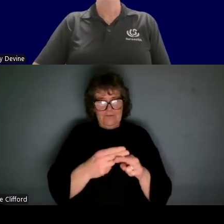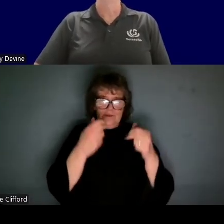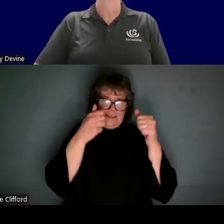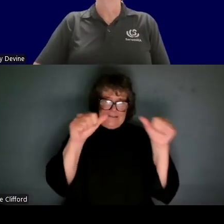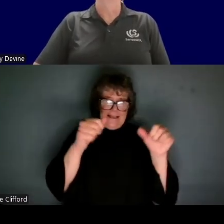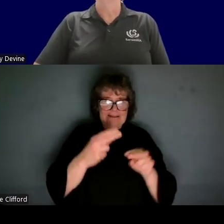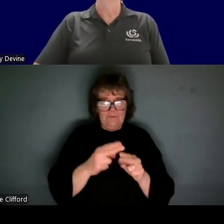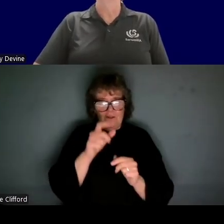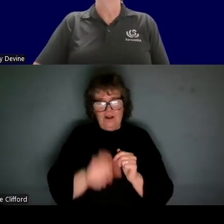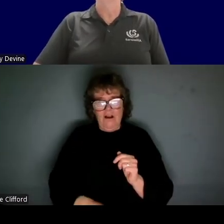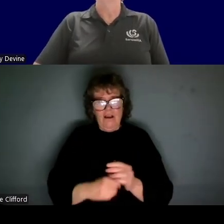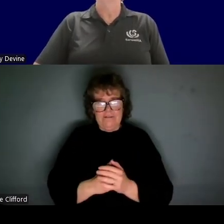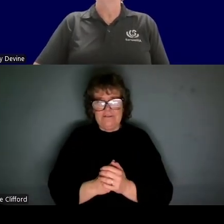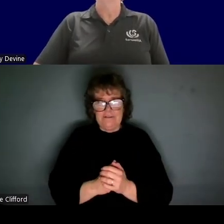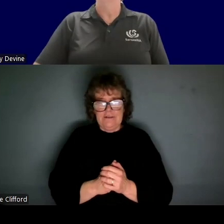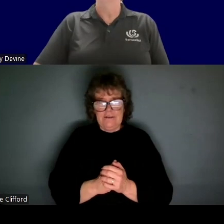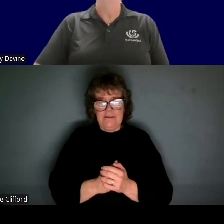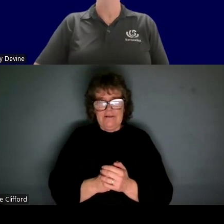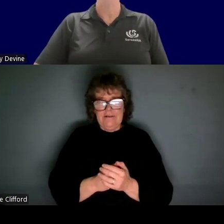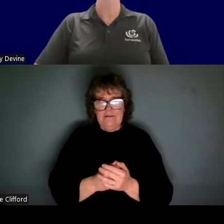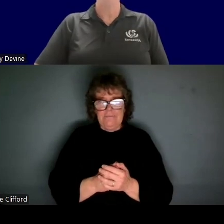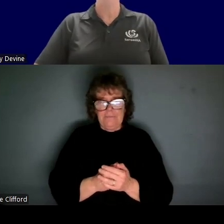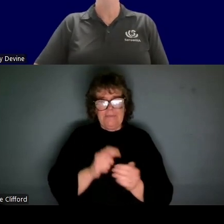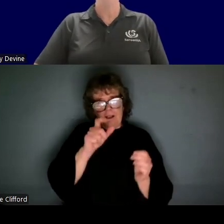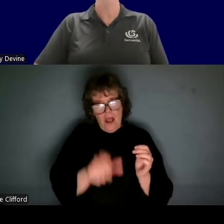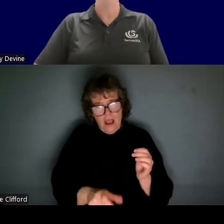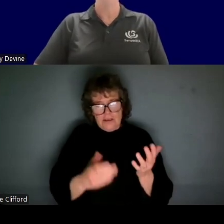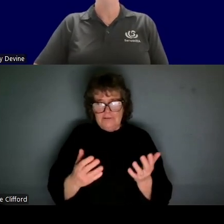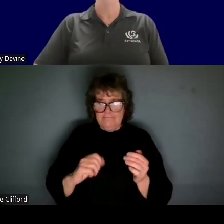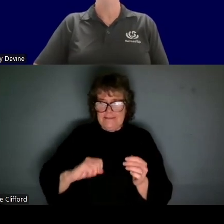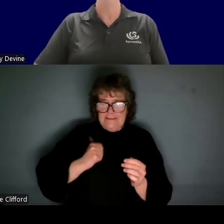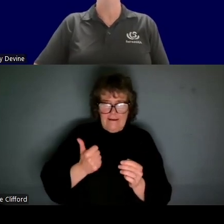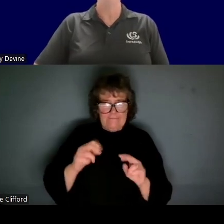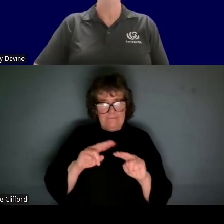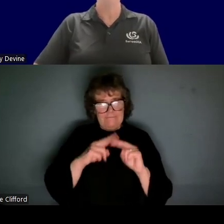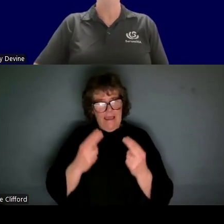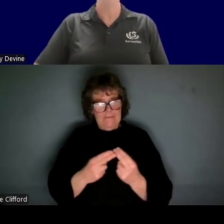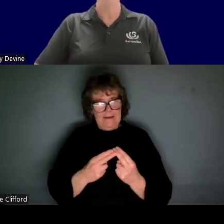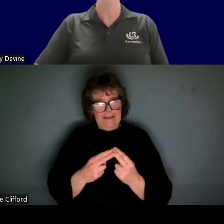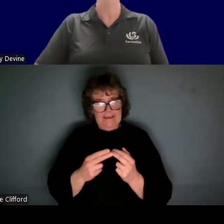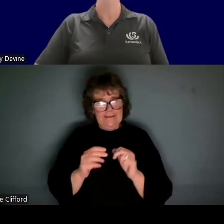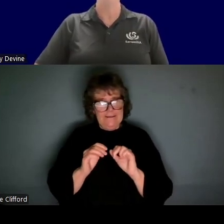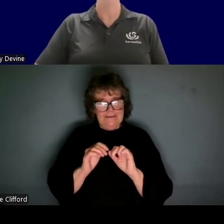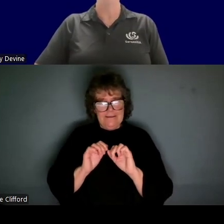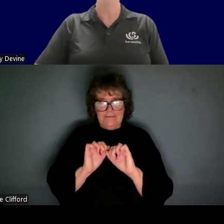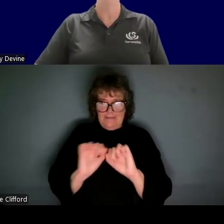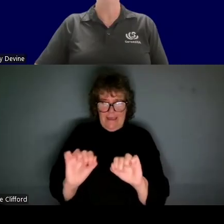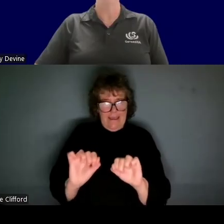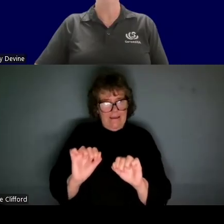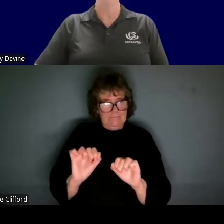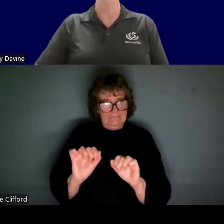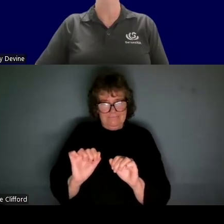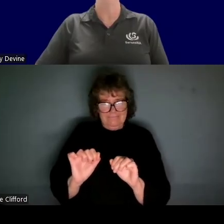From a client, staff and family perspective, their role in this is to understand, just as we do,